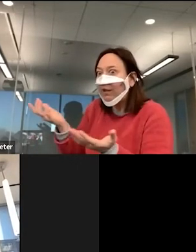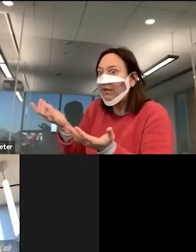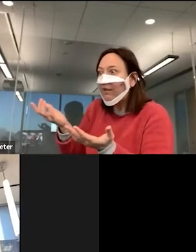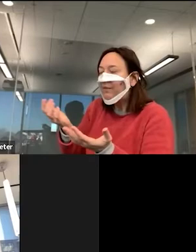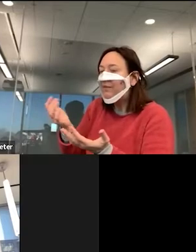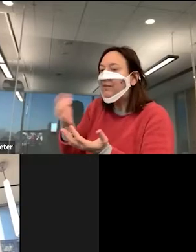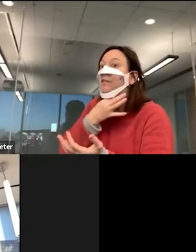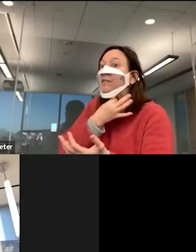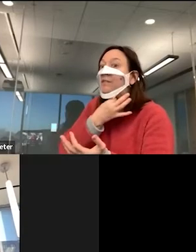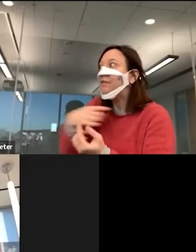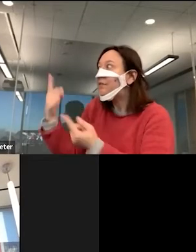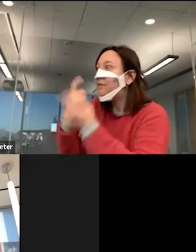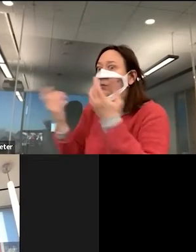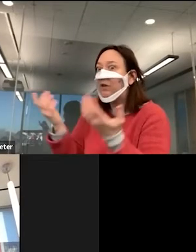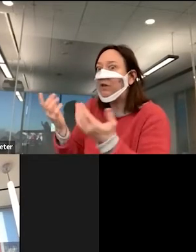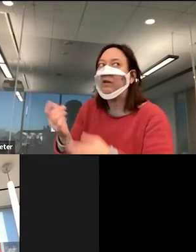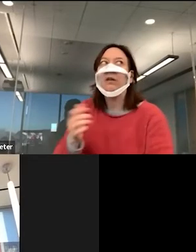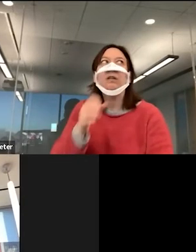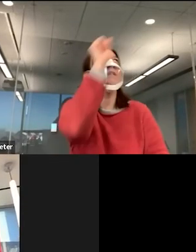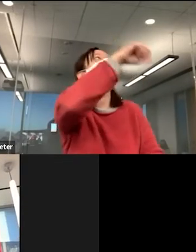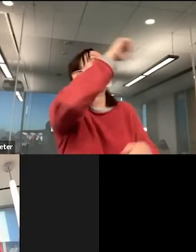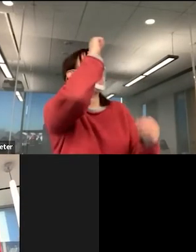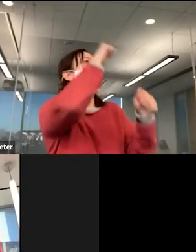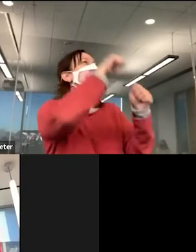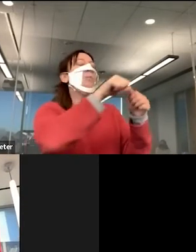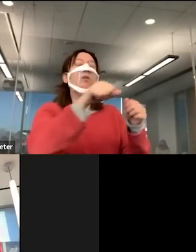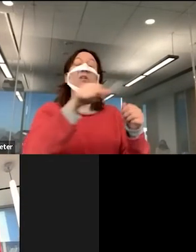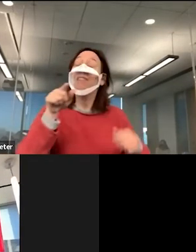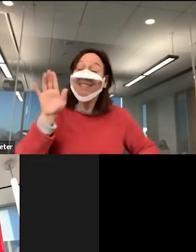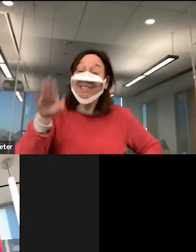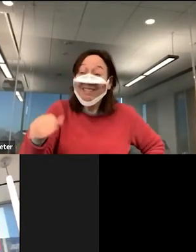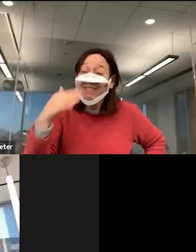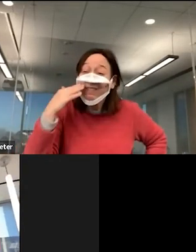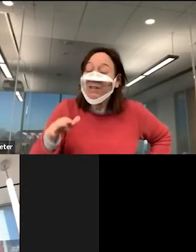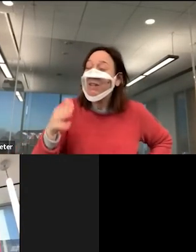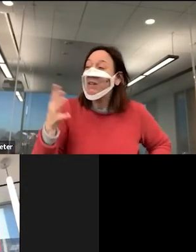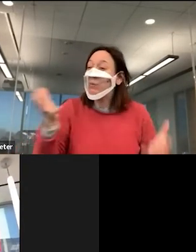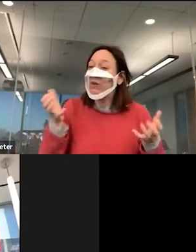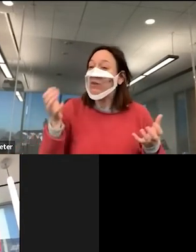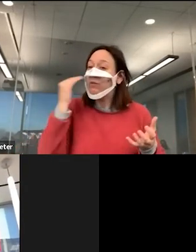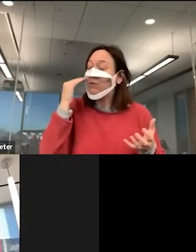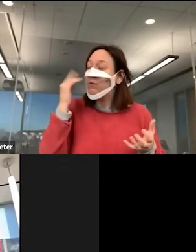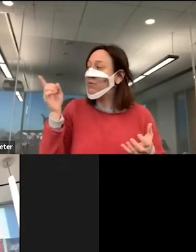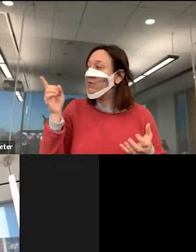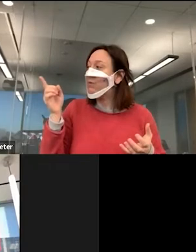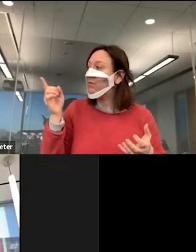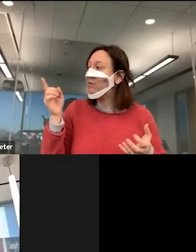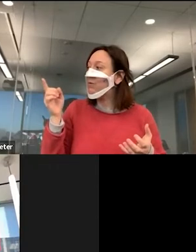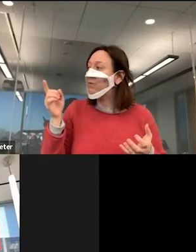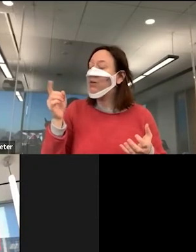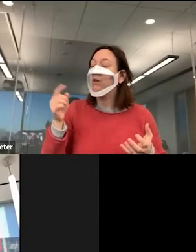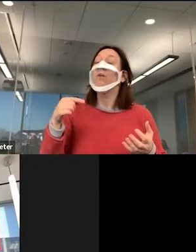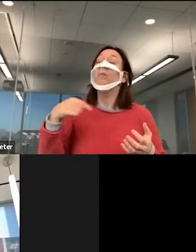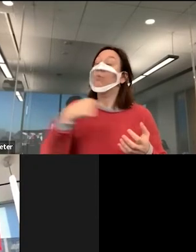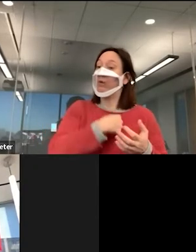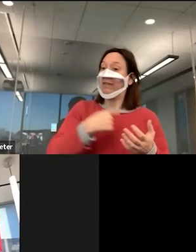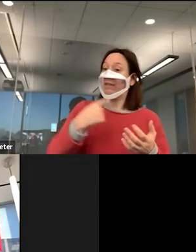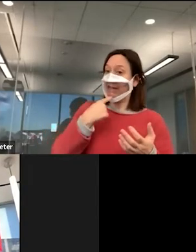know oh my god and what's the answer he said if we saw was we were saying he was signing the same you